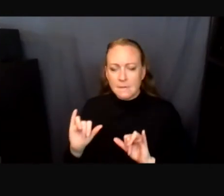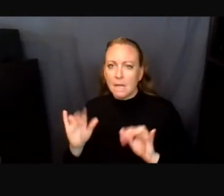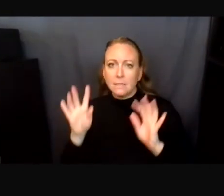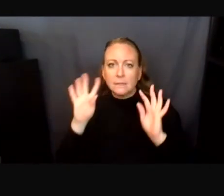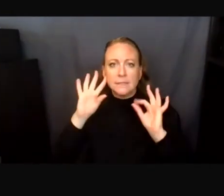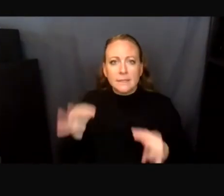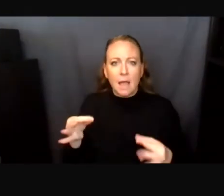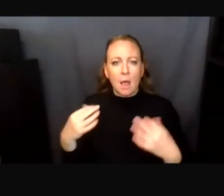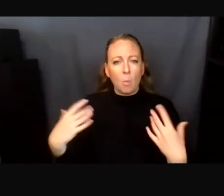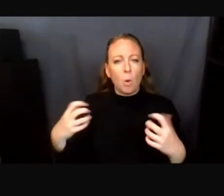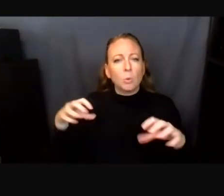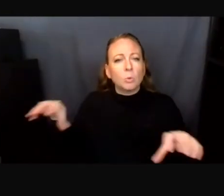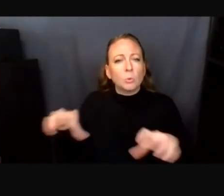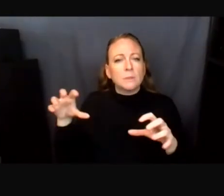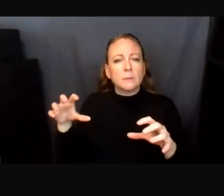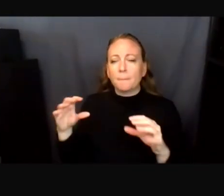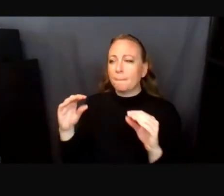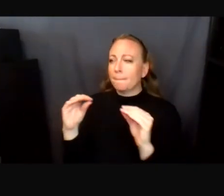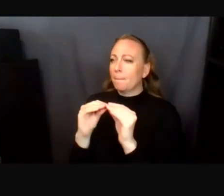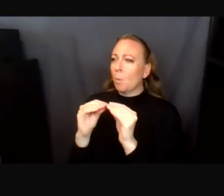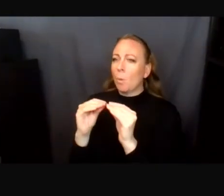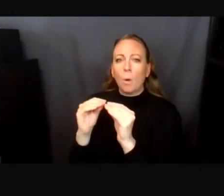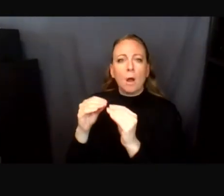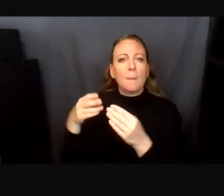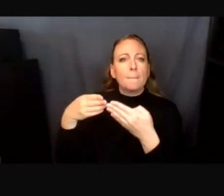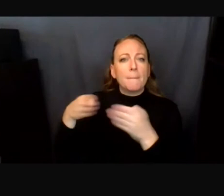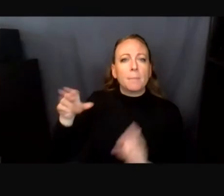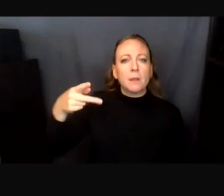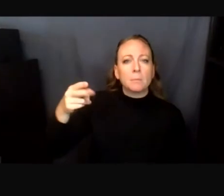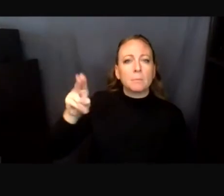more public servants to help out people